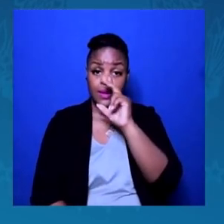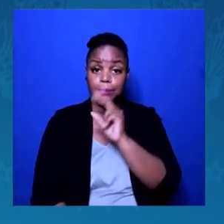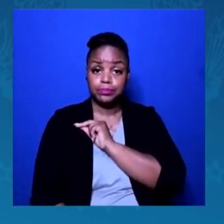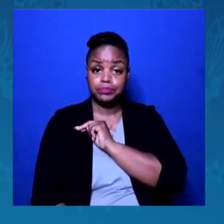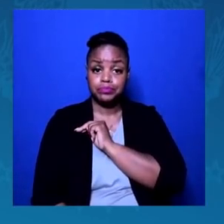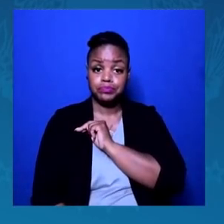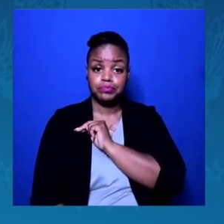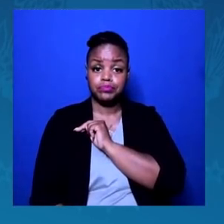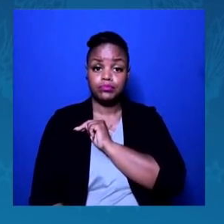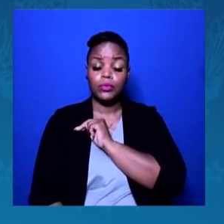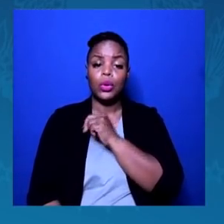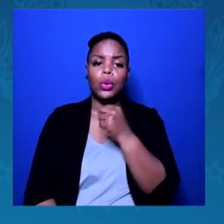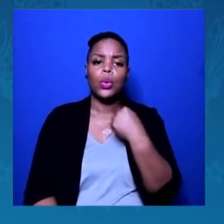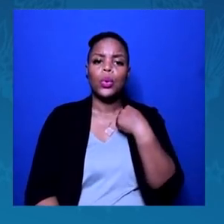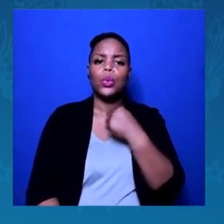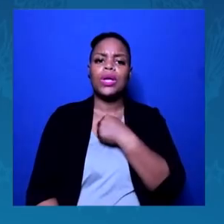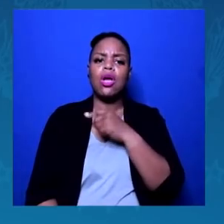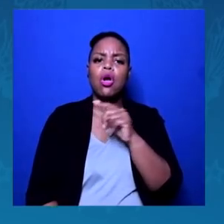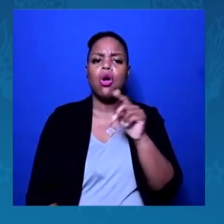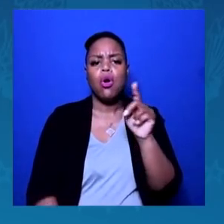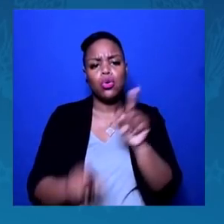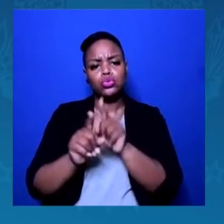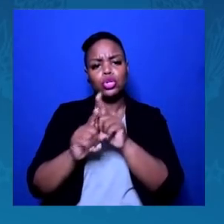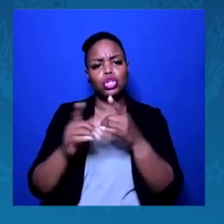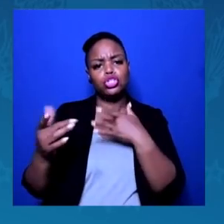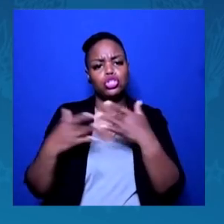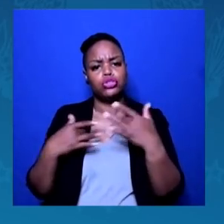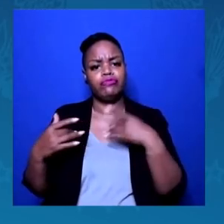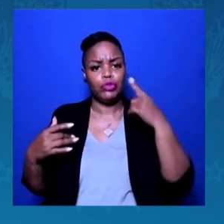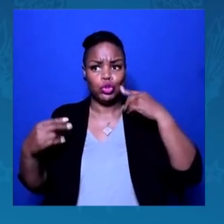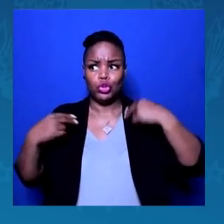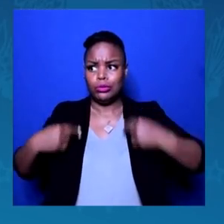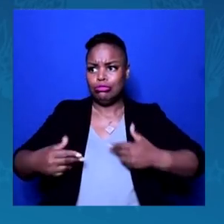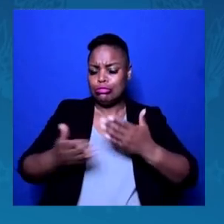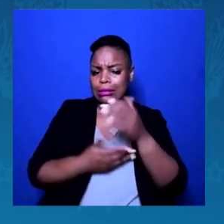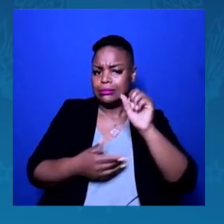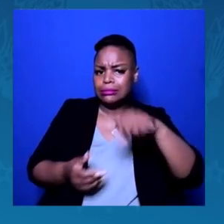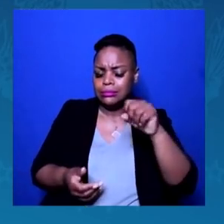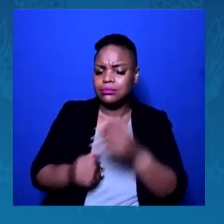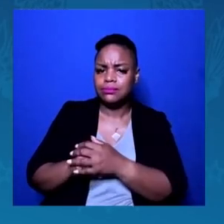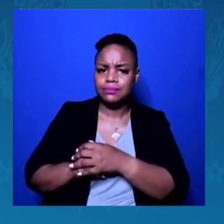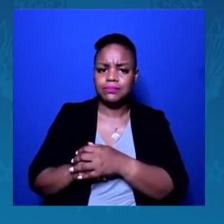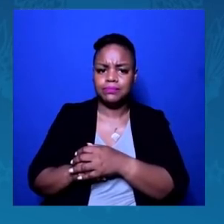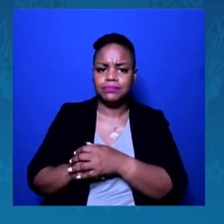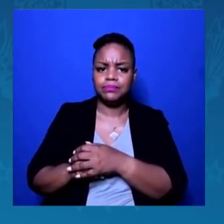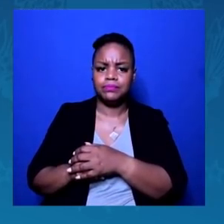we have a partnership as it relates to, for example, again, and I've said the reciprocal relationship